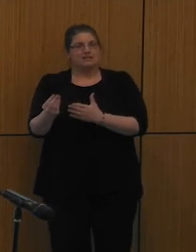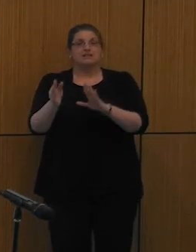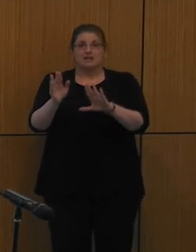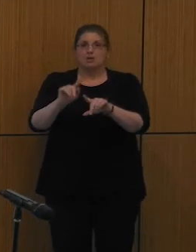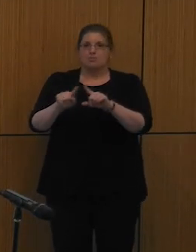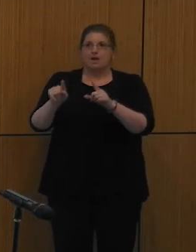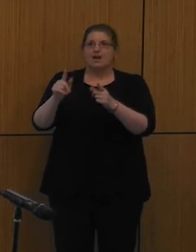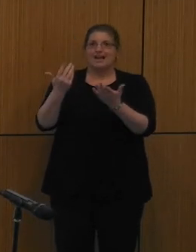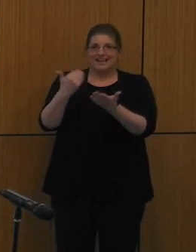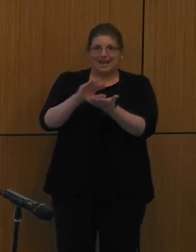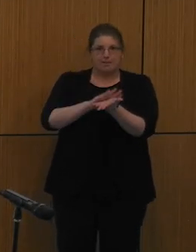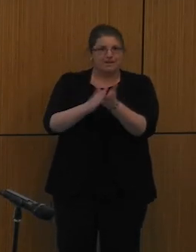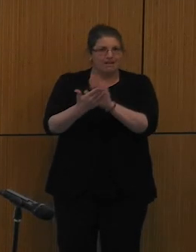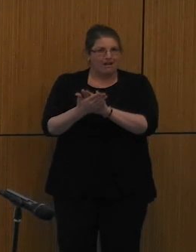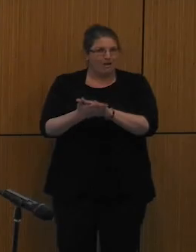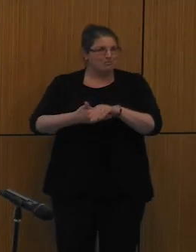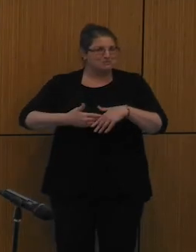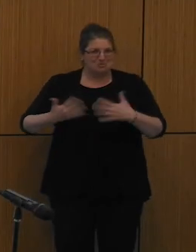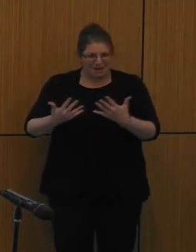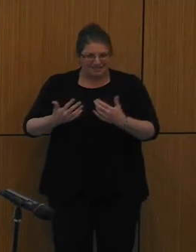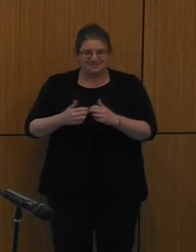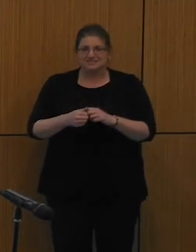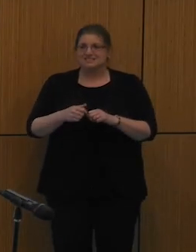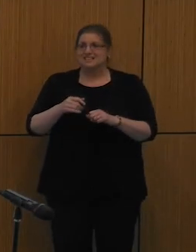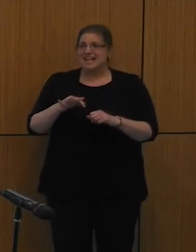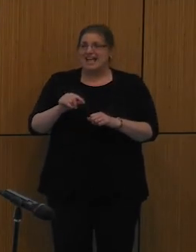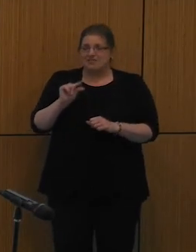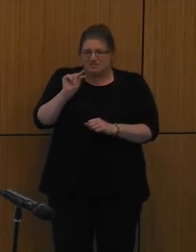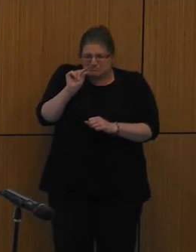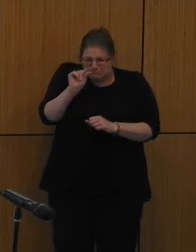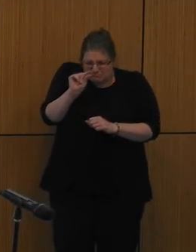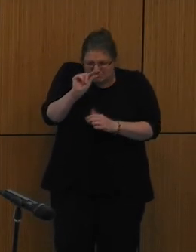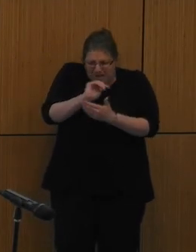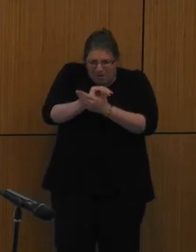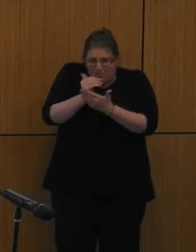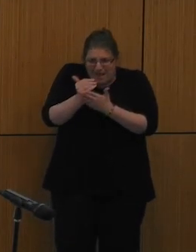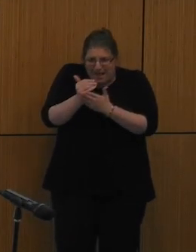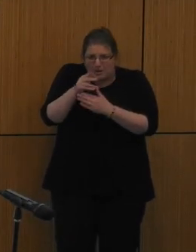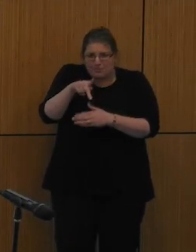That's a very hard thing to do at very low concentrations. These parts per billion concentrations